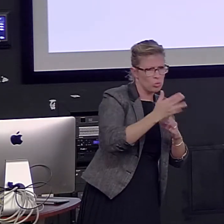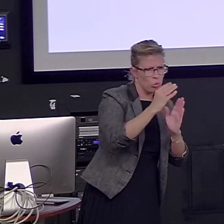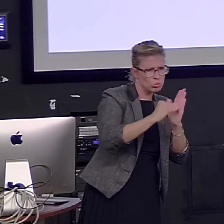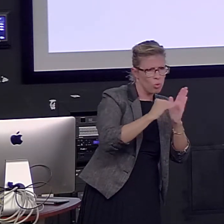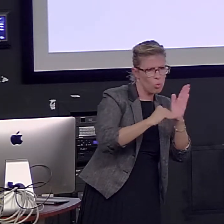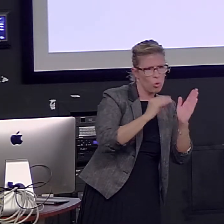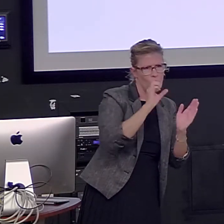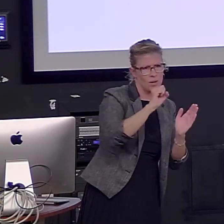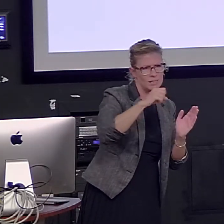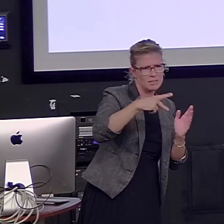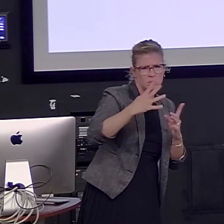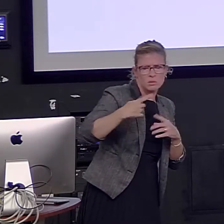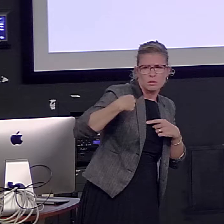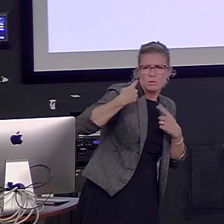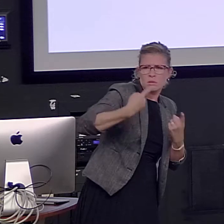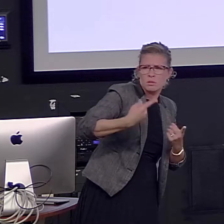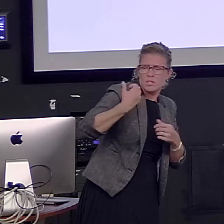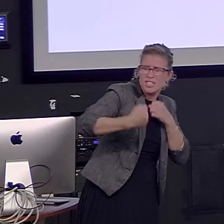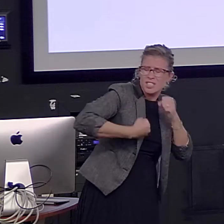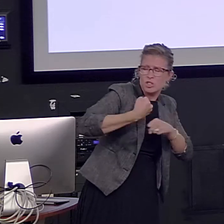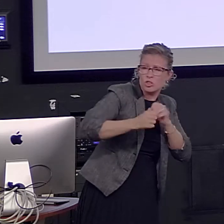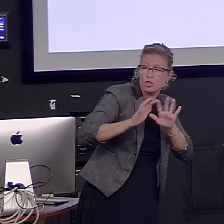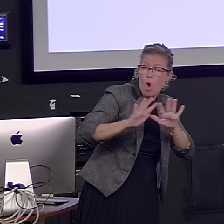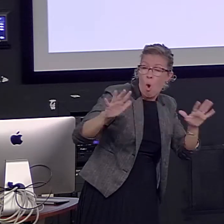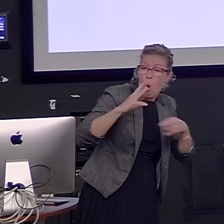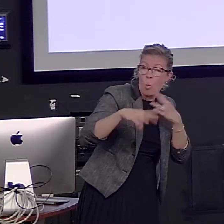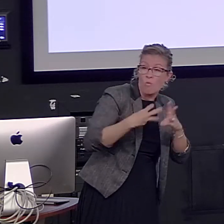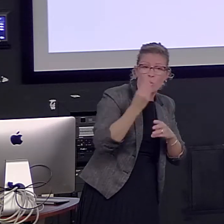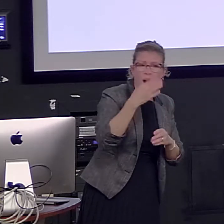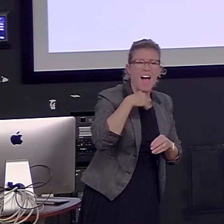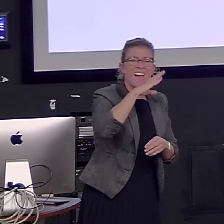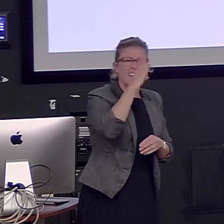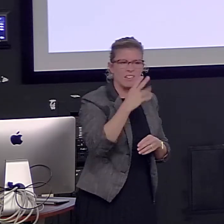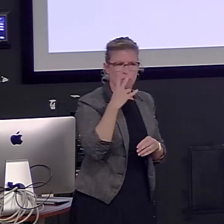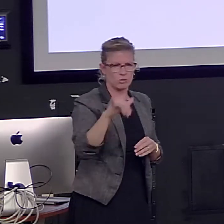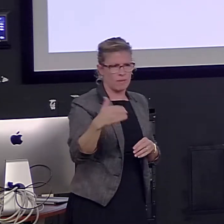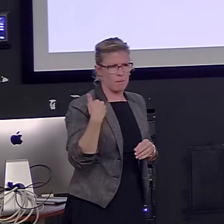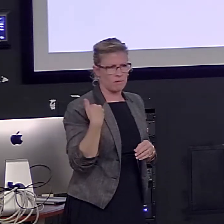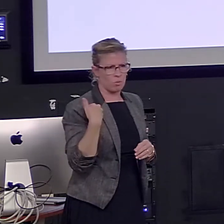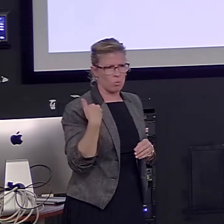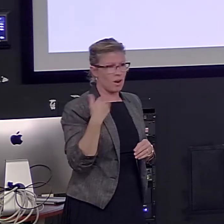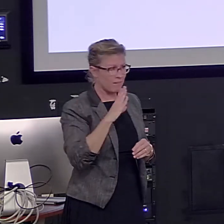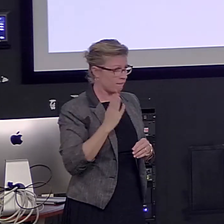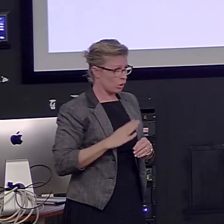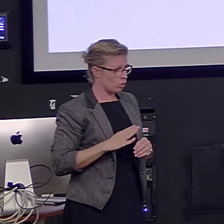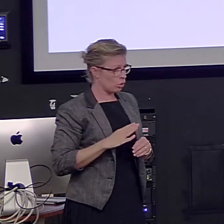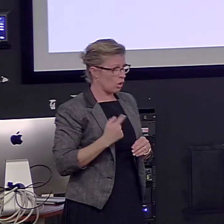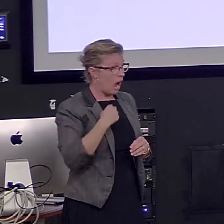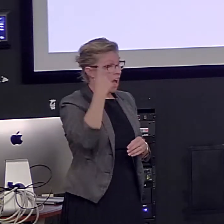from all over the world. I've never seen any behavior like this before I don't think we should classify these kids this way.